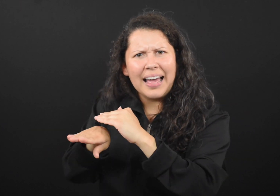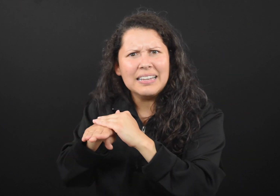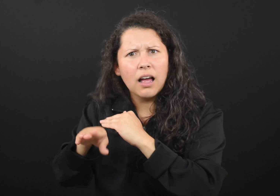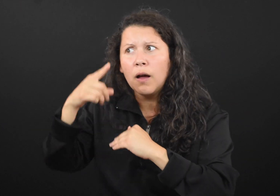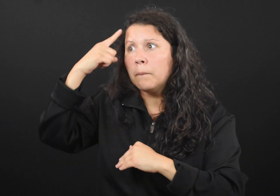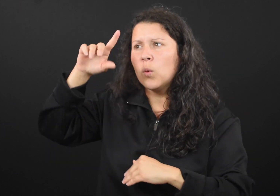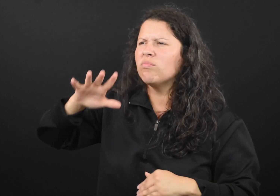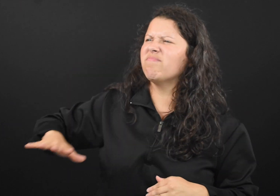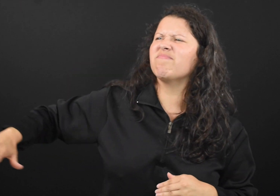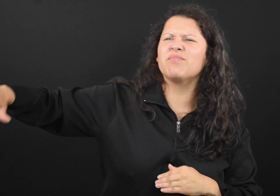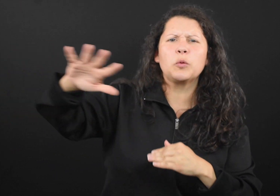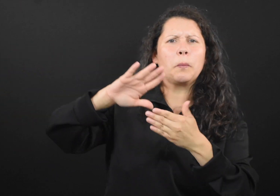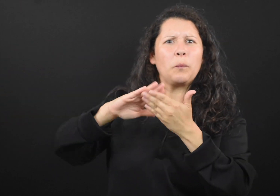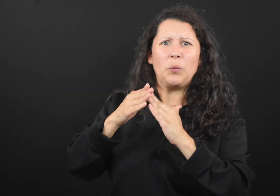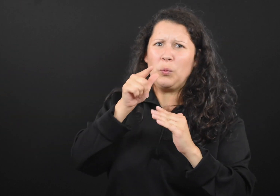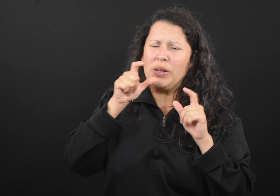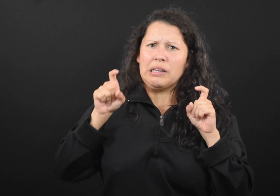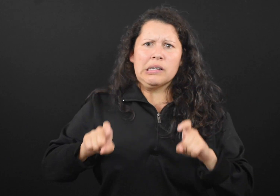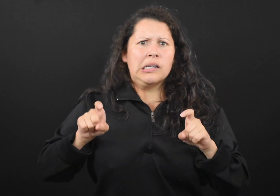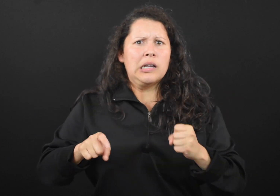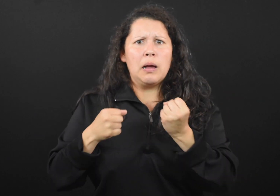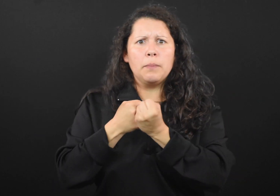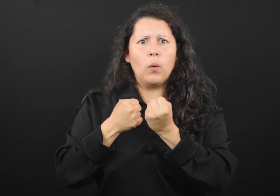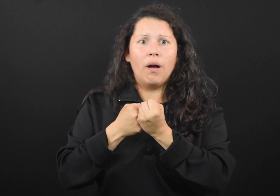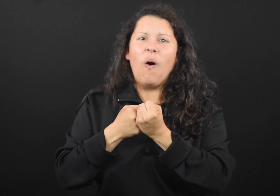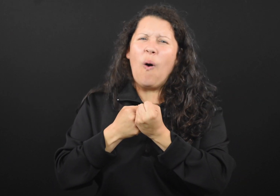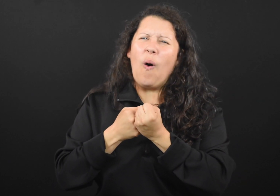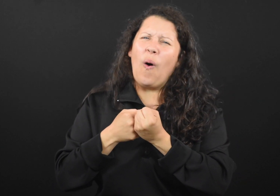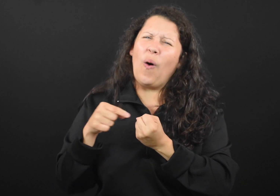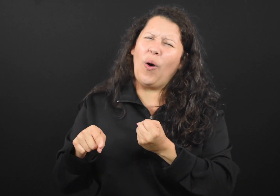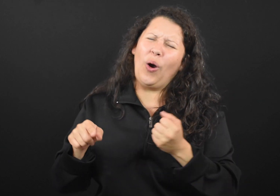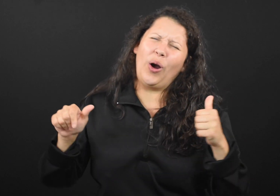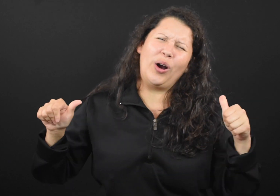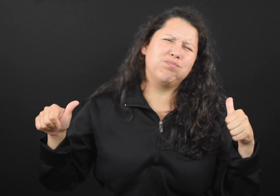and safe for communities who needed them most was an even bigger one.